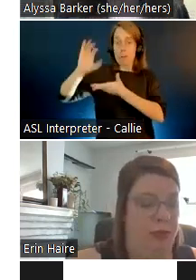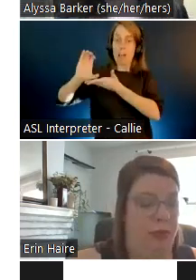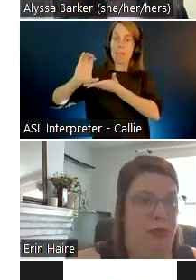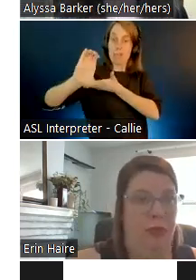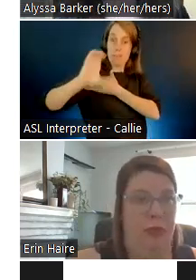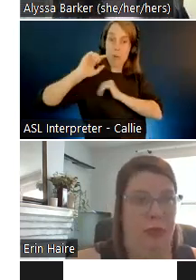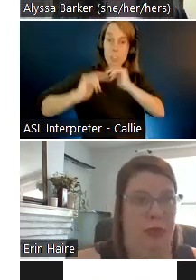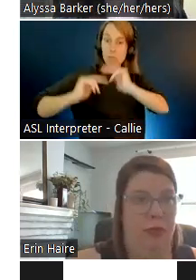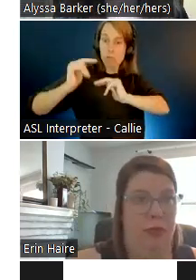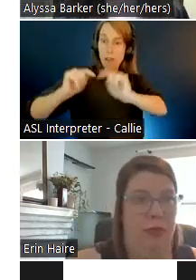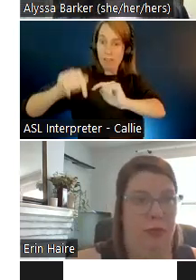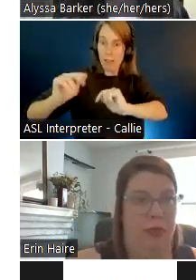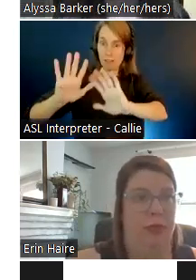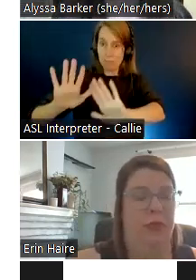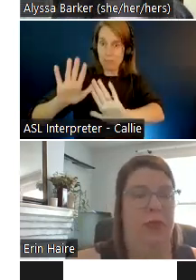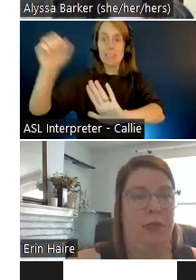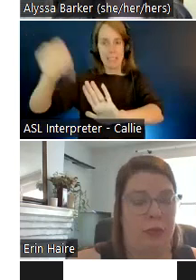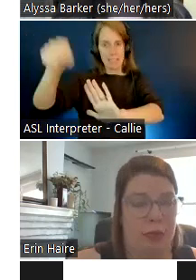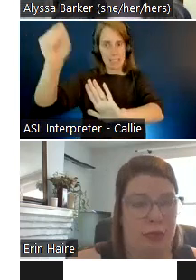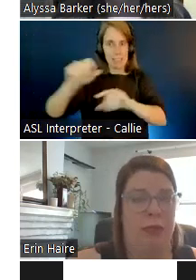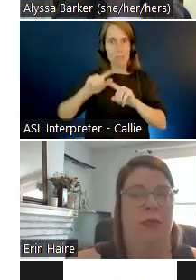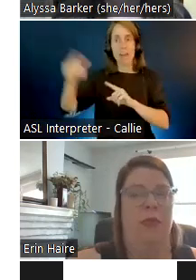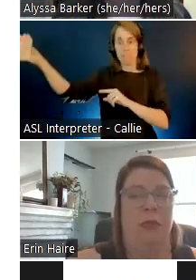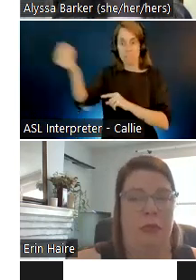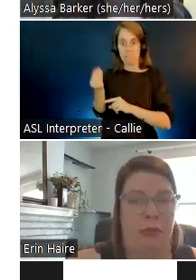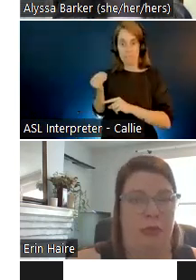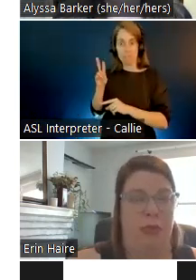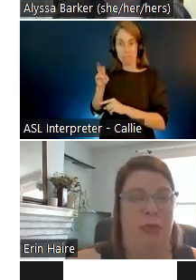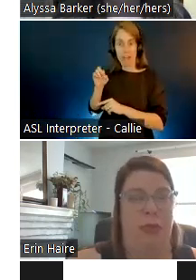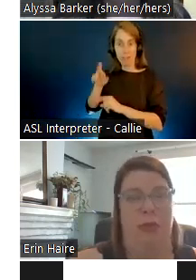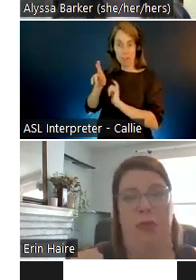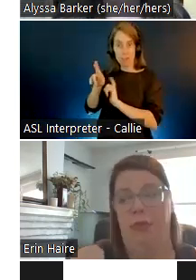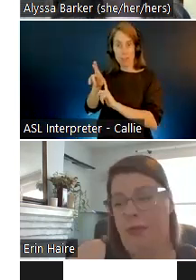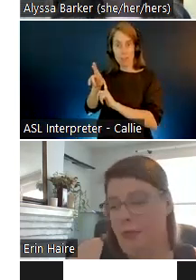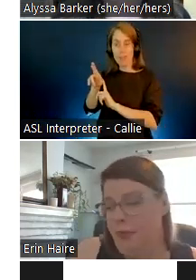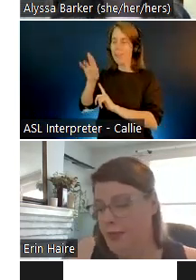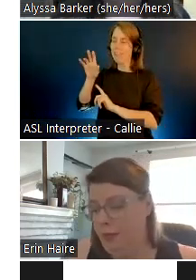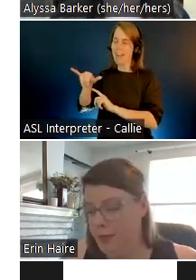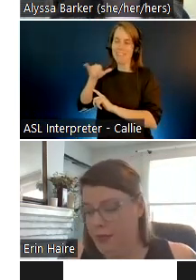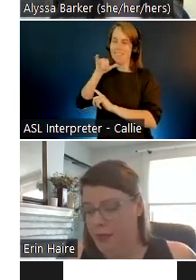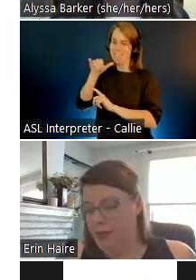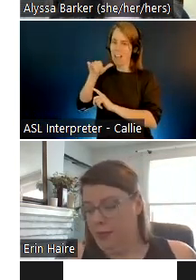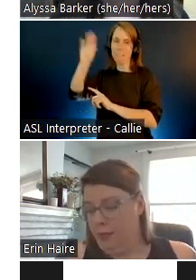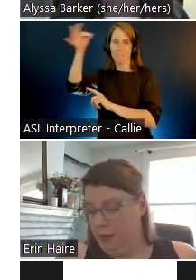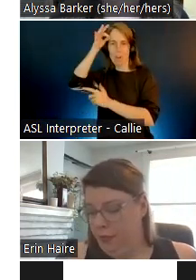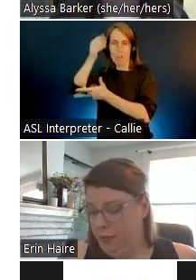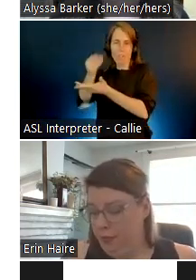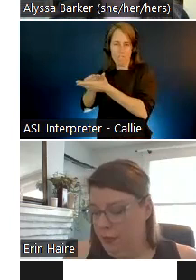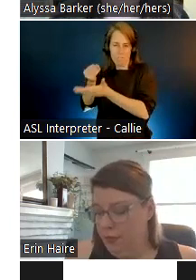funding it's it's the construction uh help that can be federal funding title two of the ADA